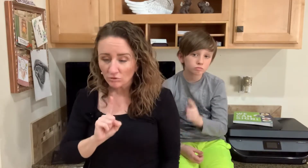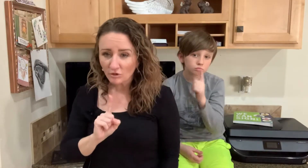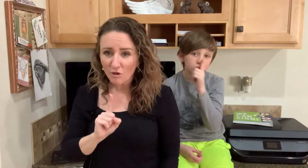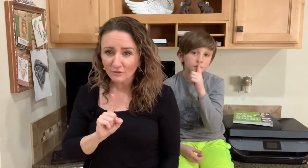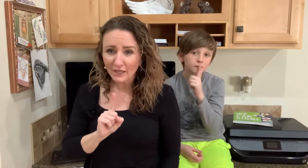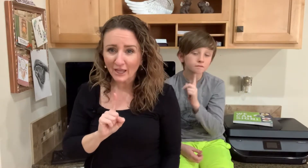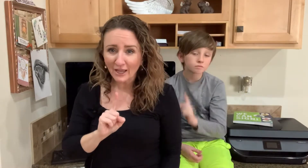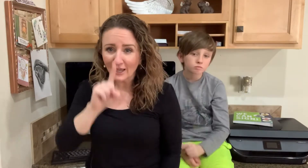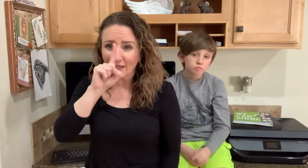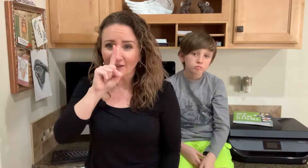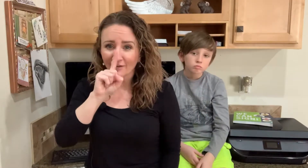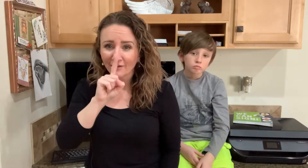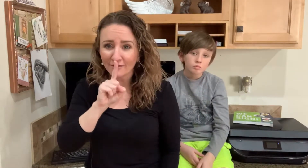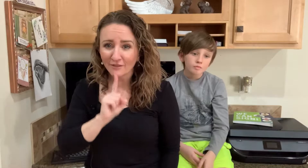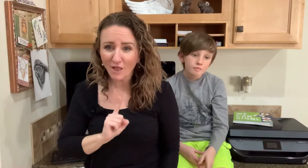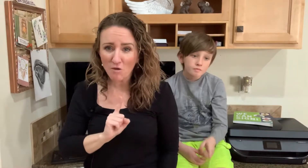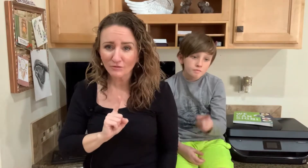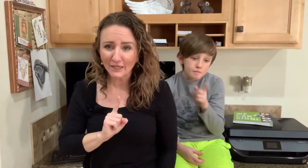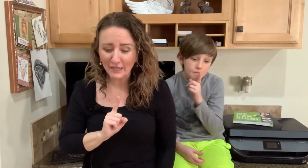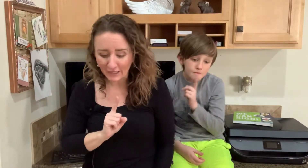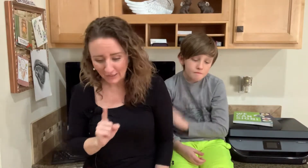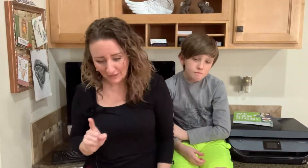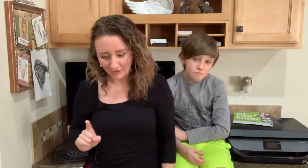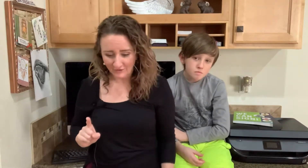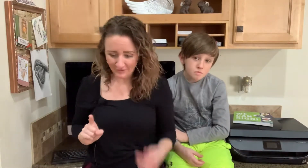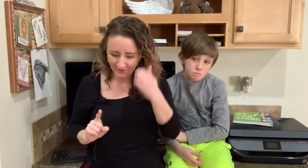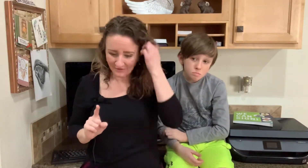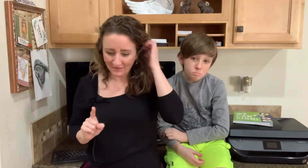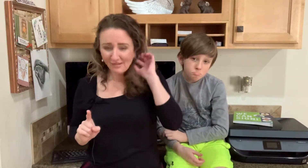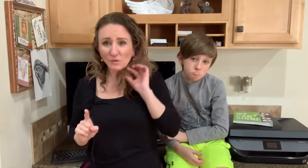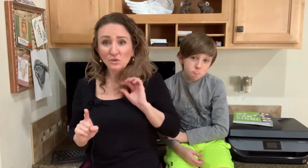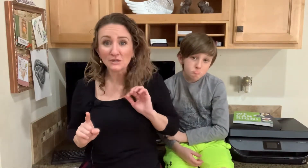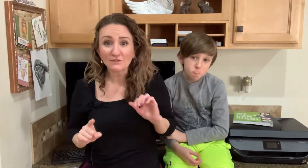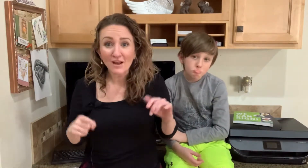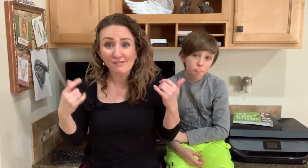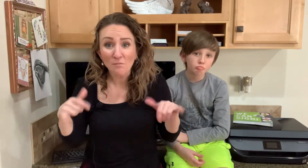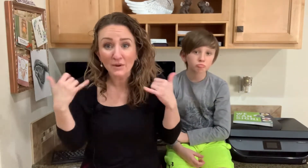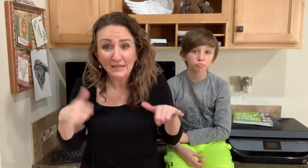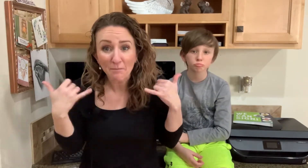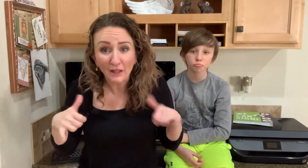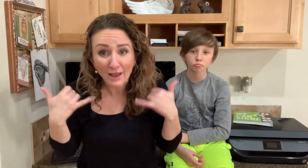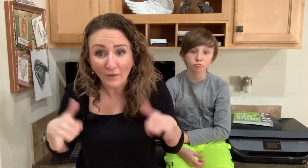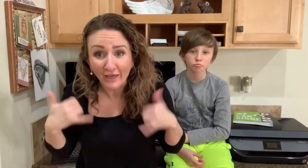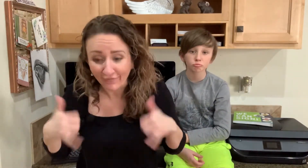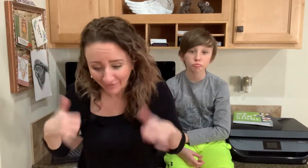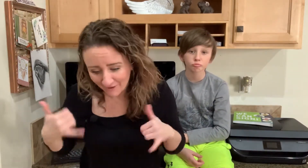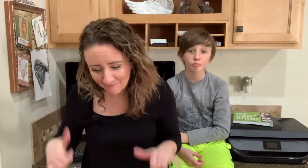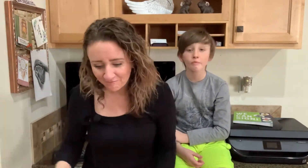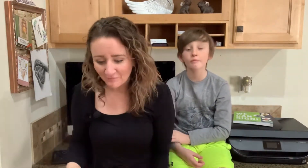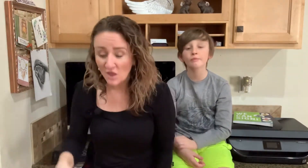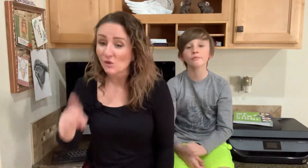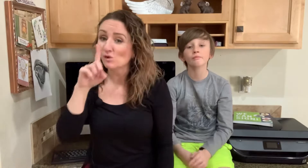Lonely. That's when you need to find somebody to play with!